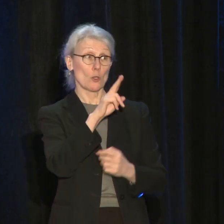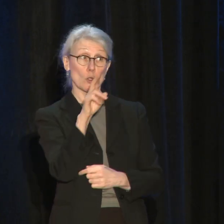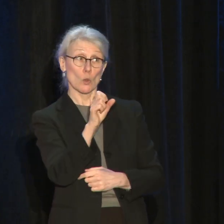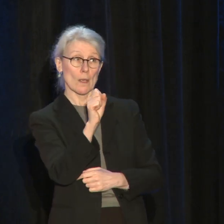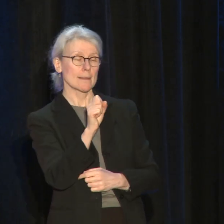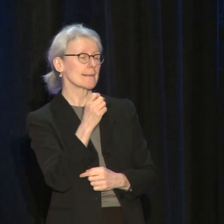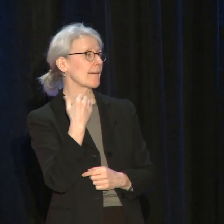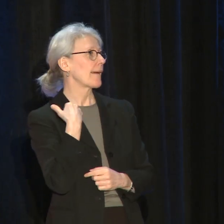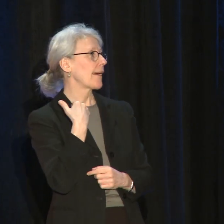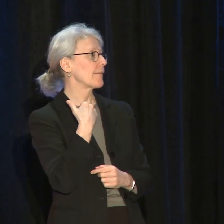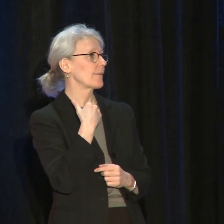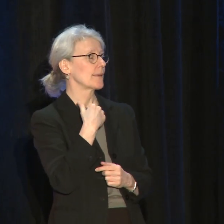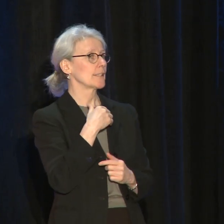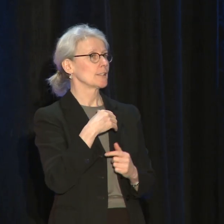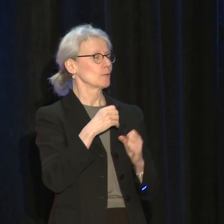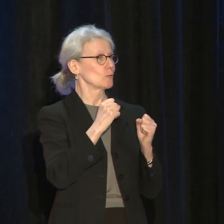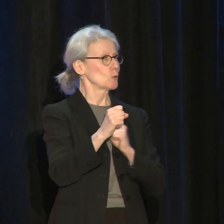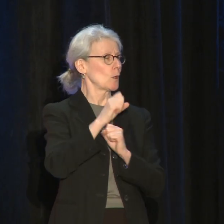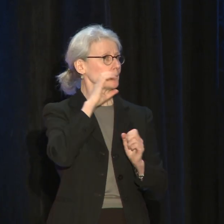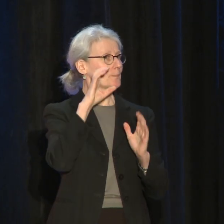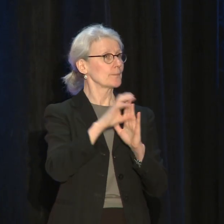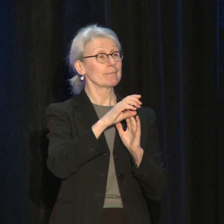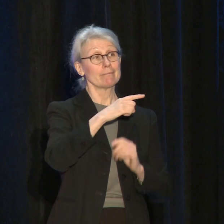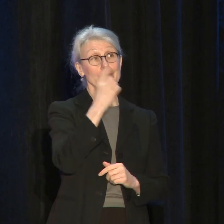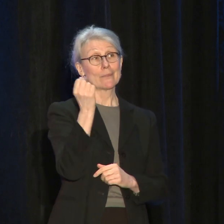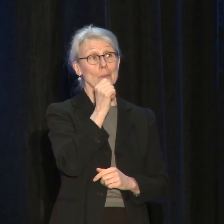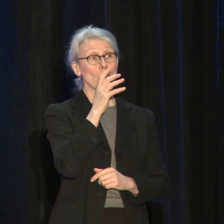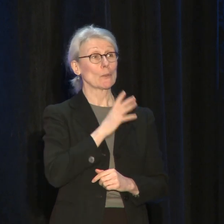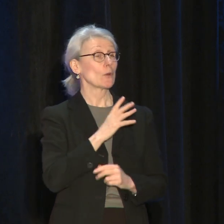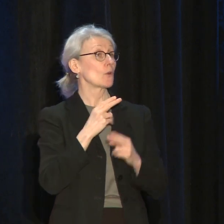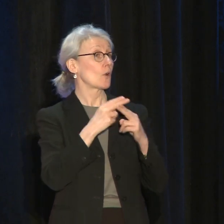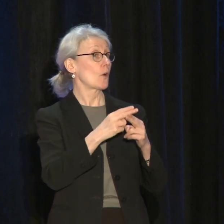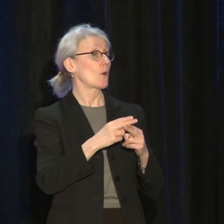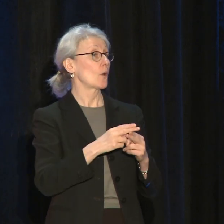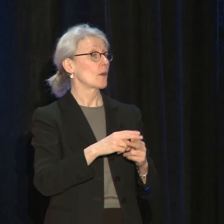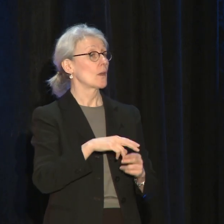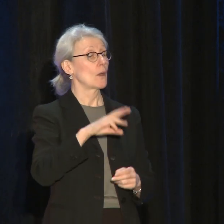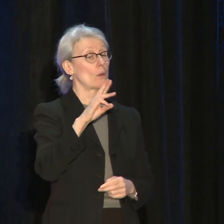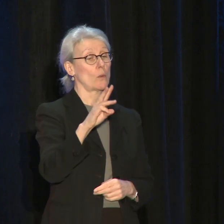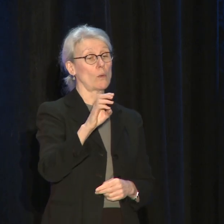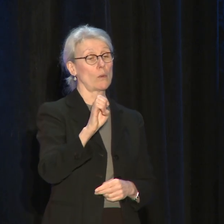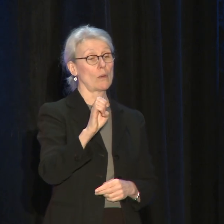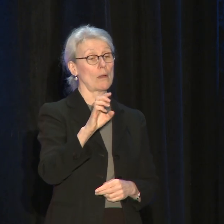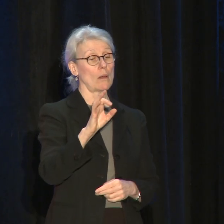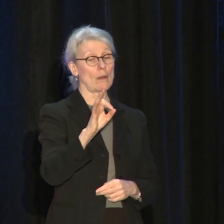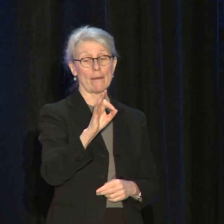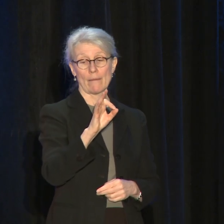very prominent image of Black women, we call it the "Welfare Queen", developed under President